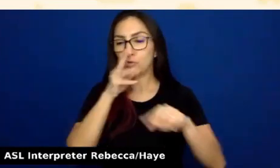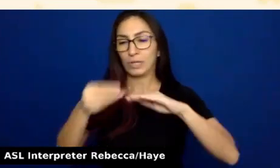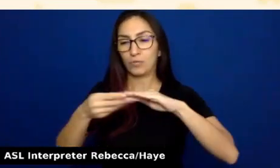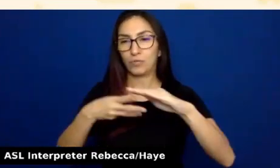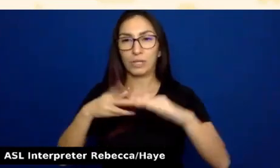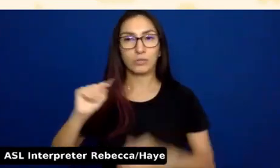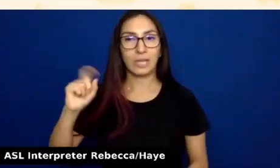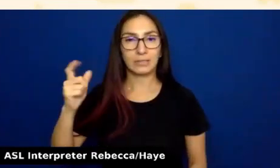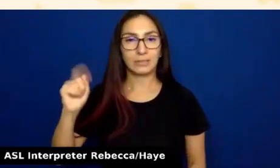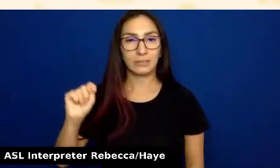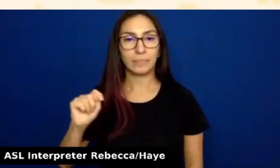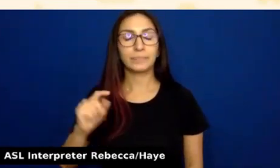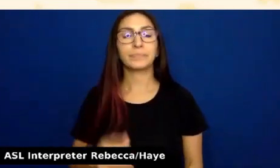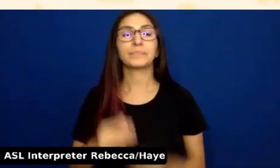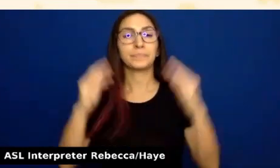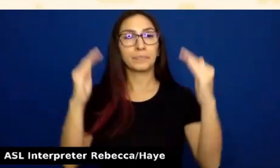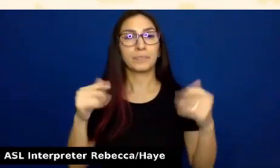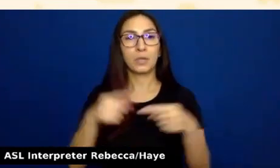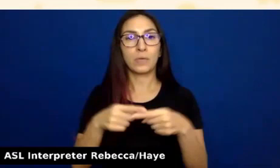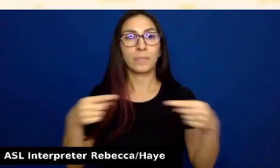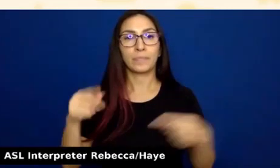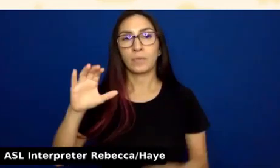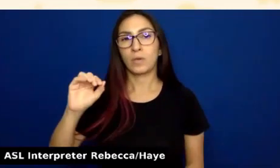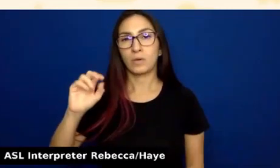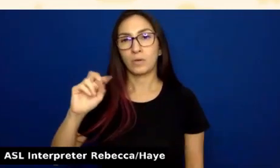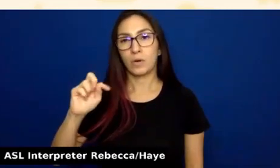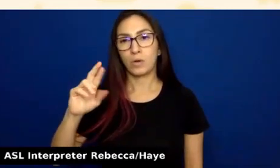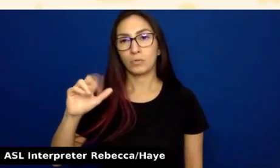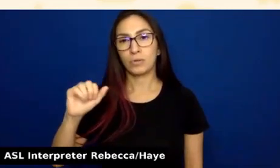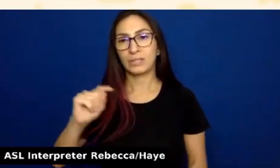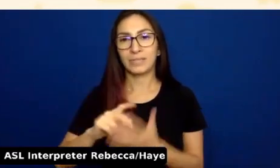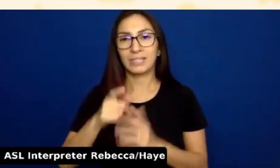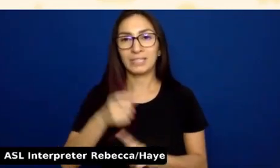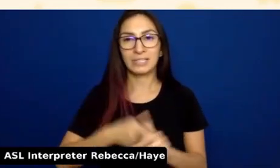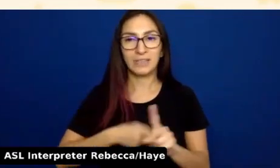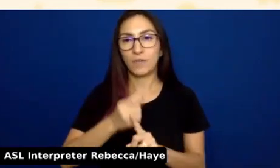Contrast; This basically means that the default theme colors need to pass contrast.